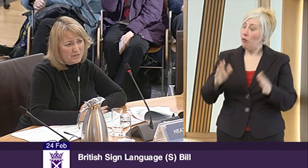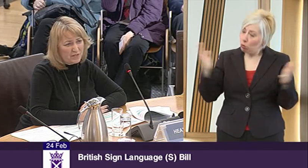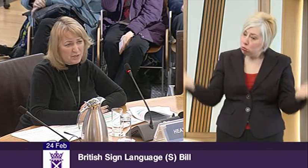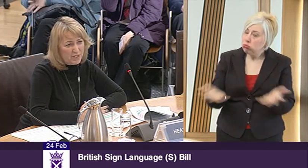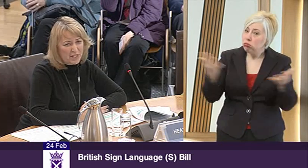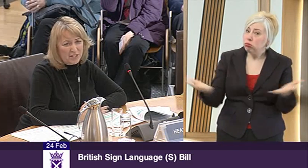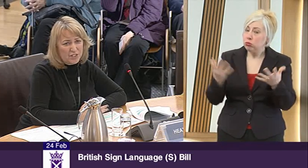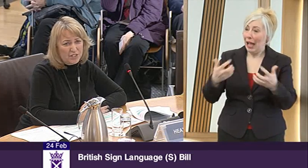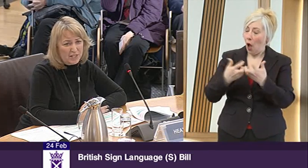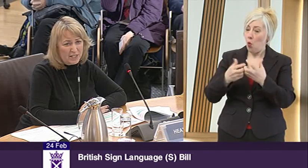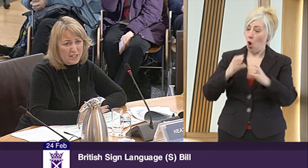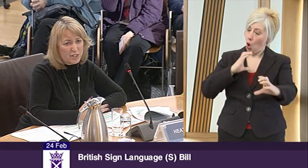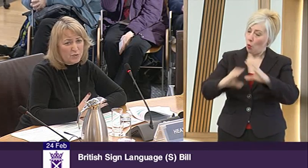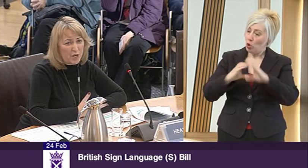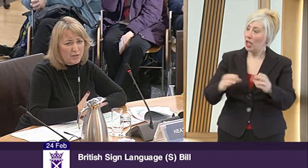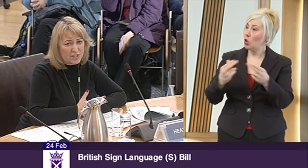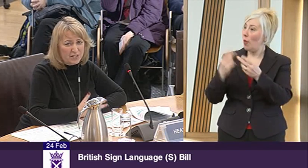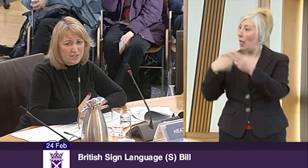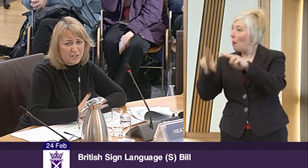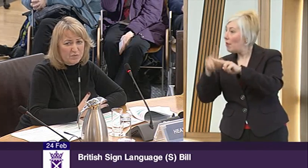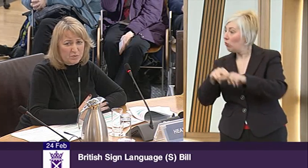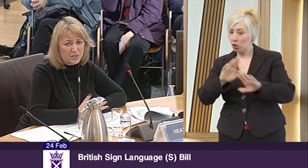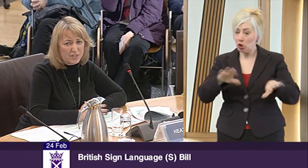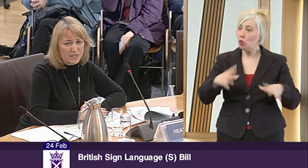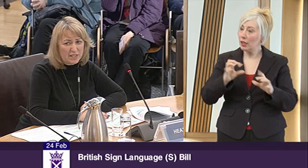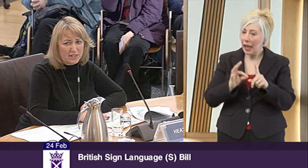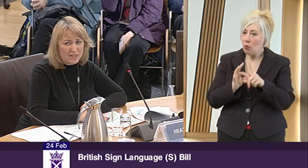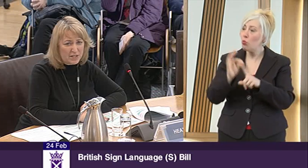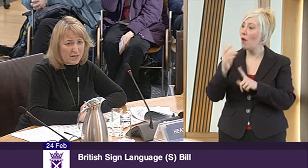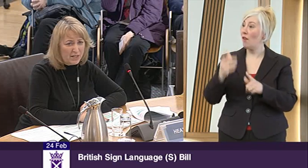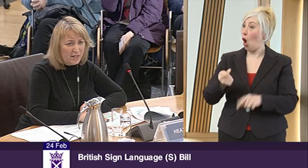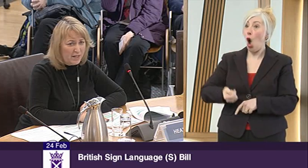promotes a means of communication in the early years. We know how significant and important